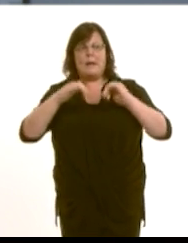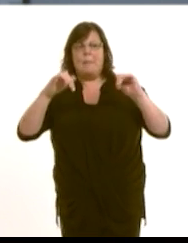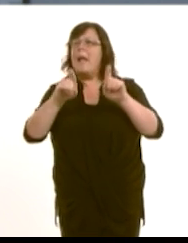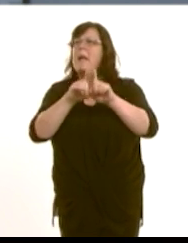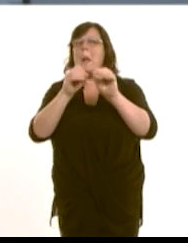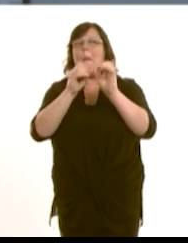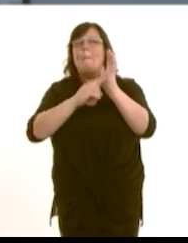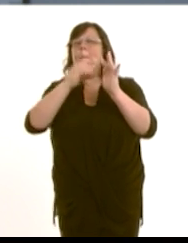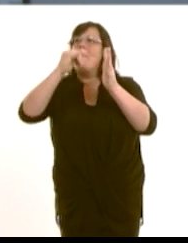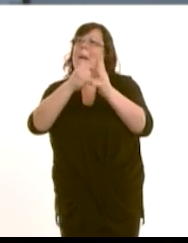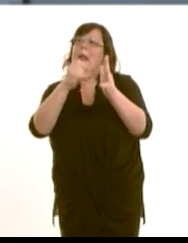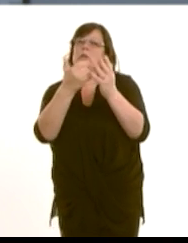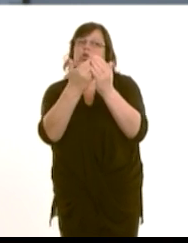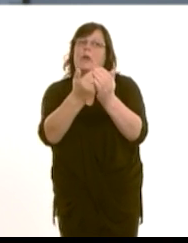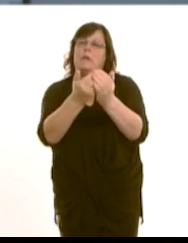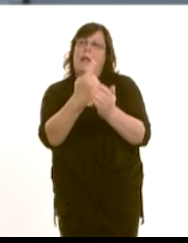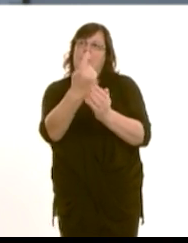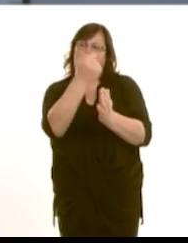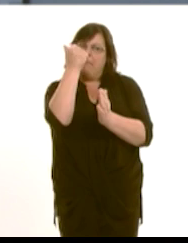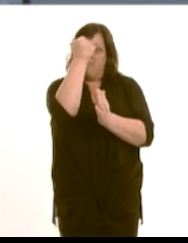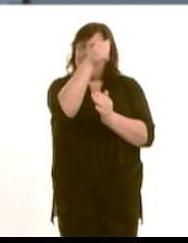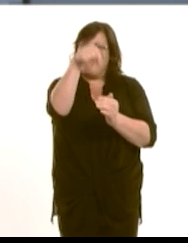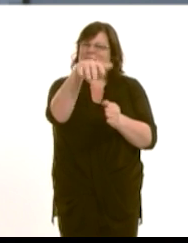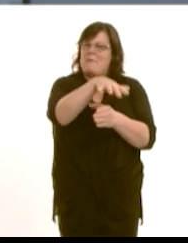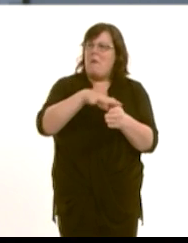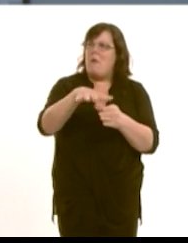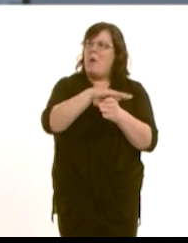that has a special interest in this field, that this area will be given the attention